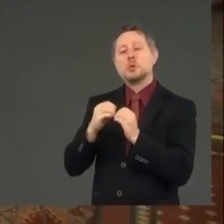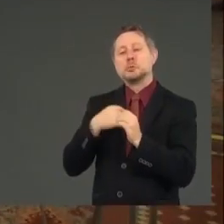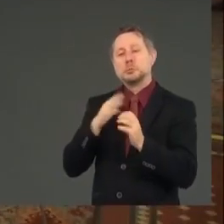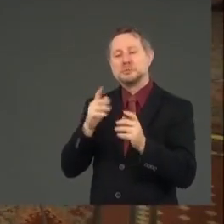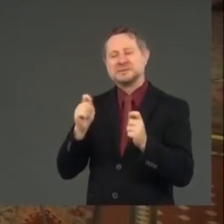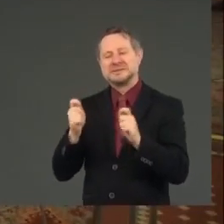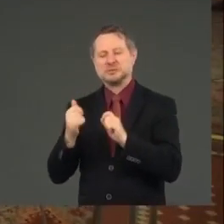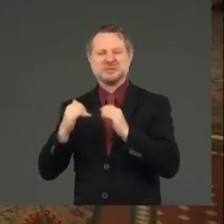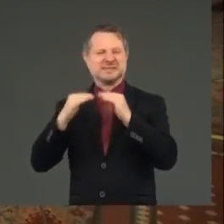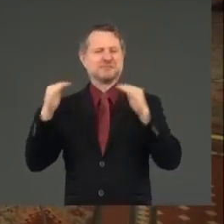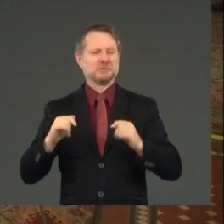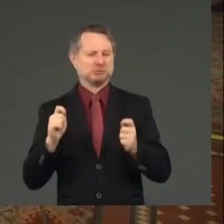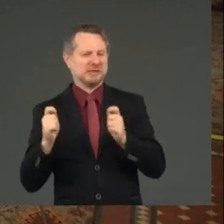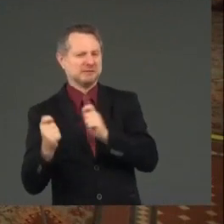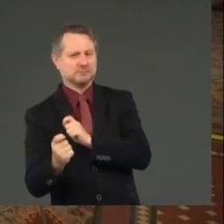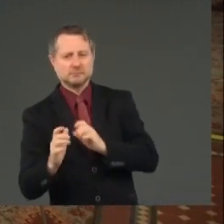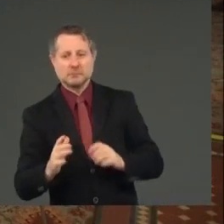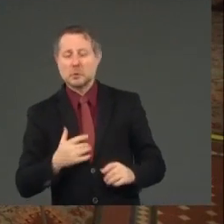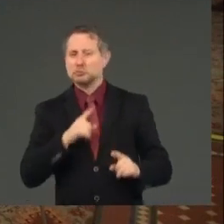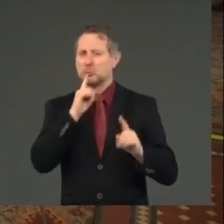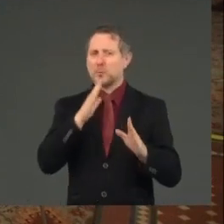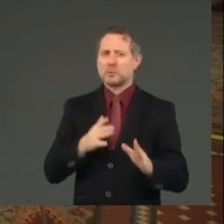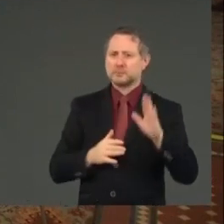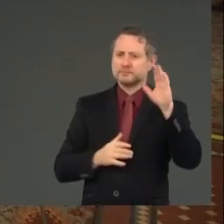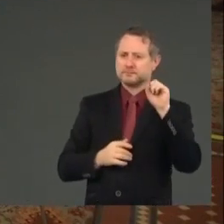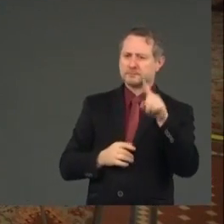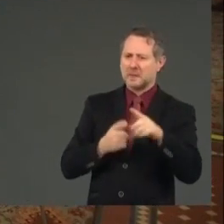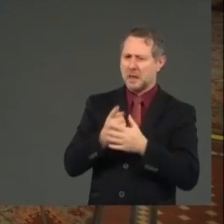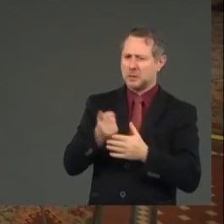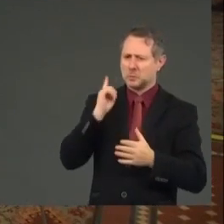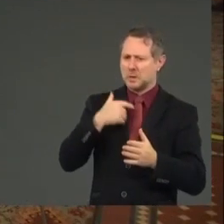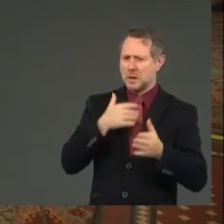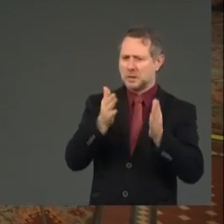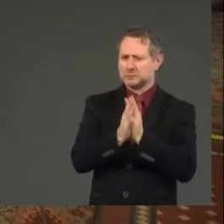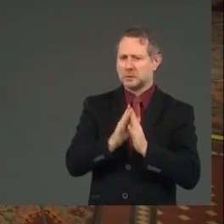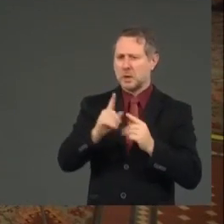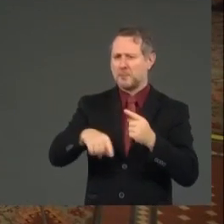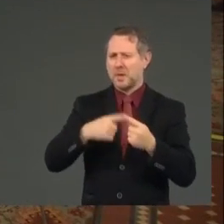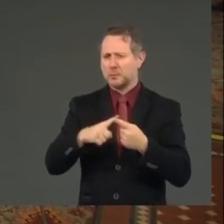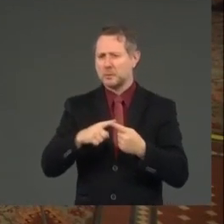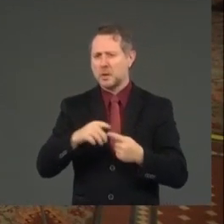SPREAD. AND THAT WOULD TRIGGER A MORE